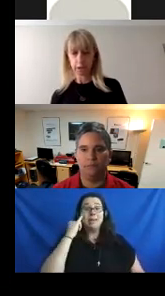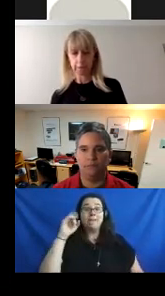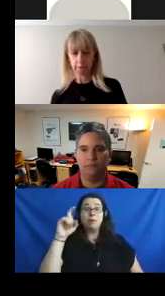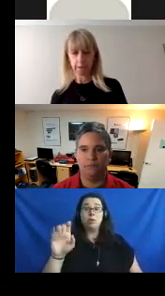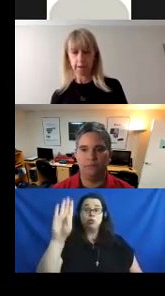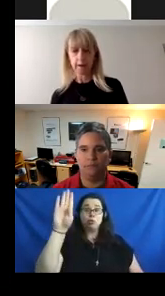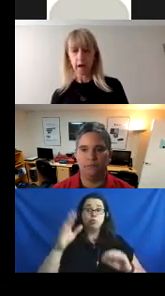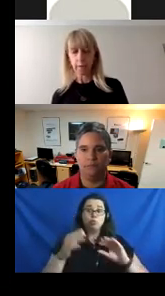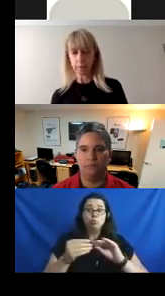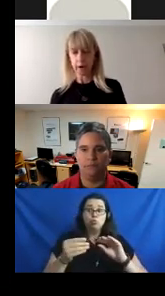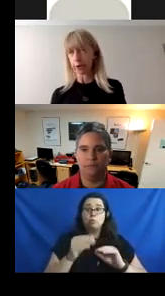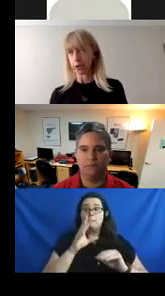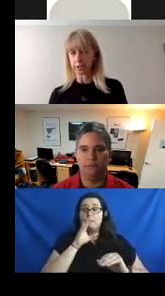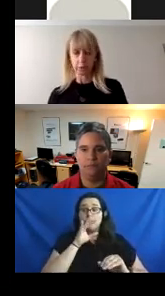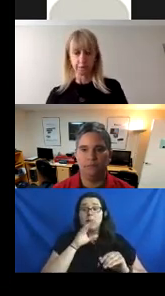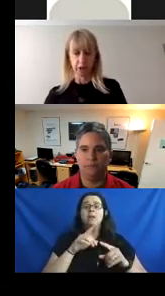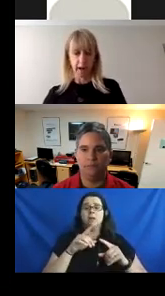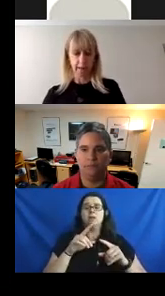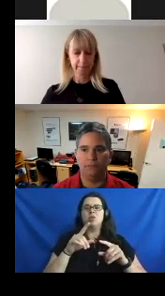QUESTION VERBALLY, OTHERWISE, WE ARE ENCOURAGING THE USE OF CHAT.